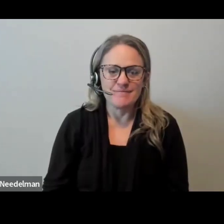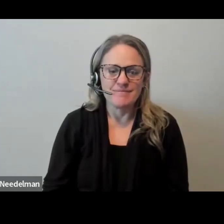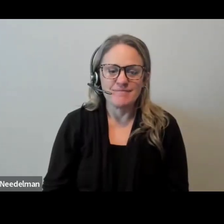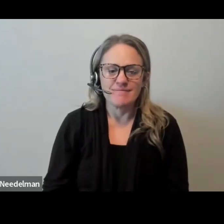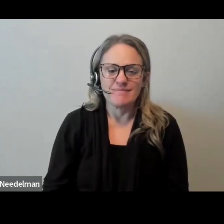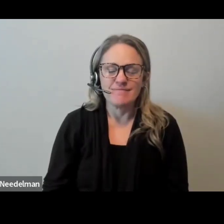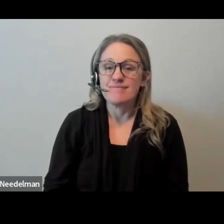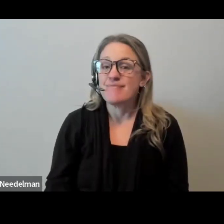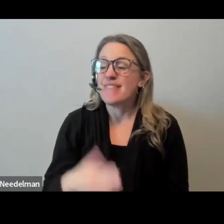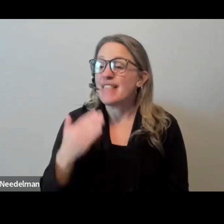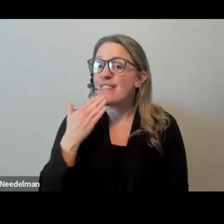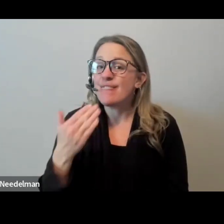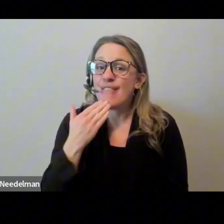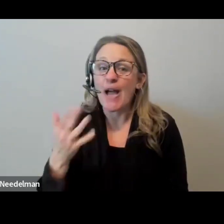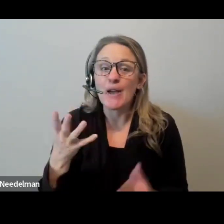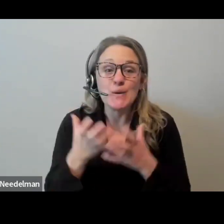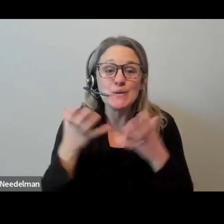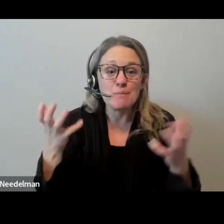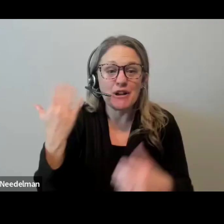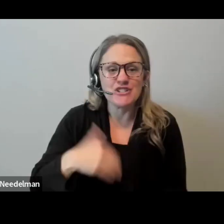Thank you so much. This is Kate speaking.